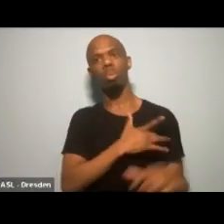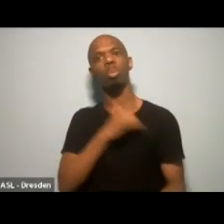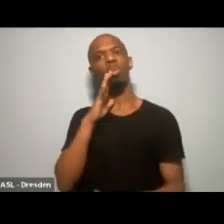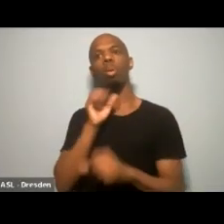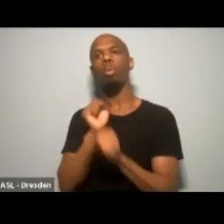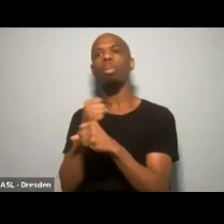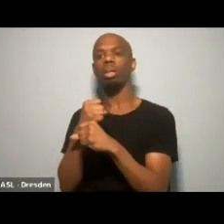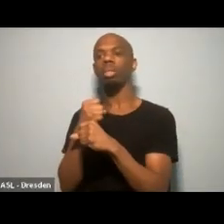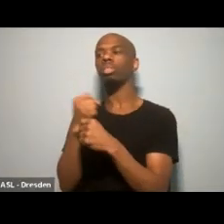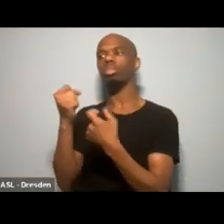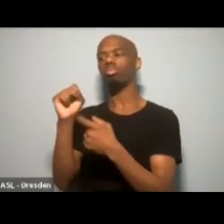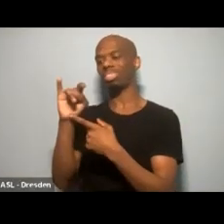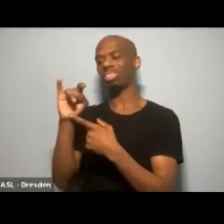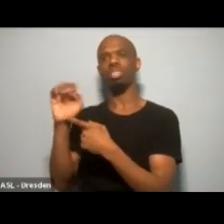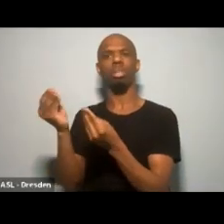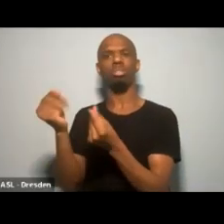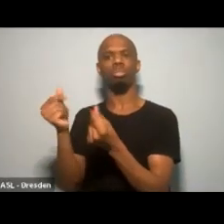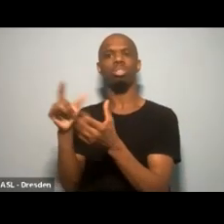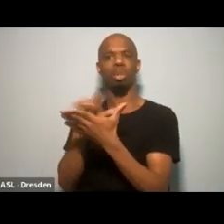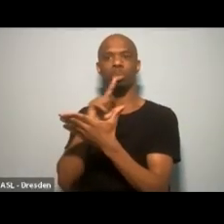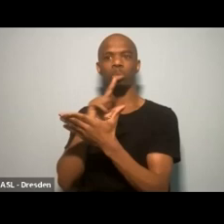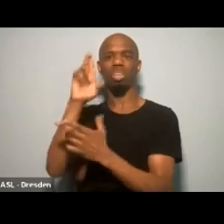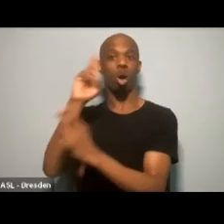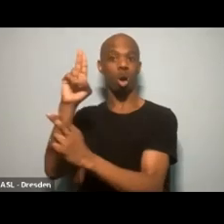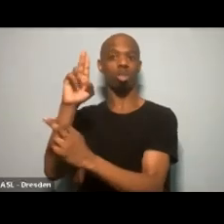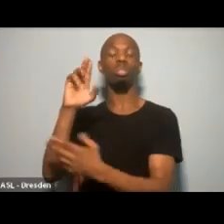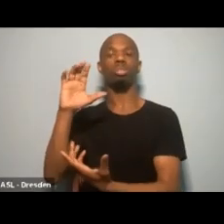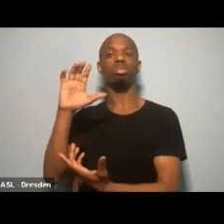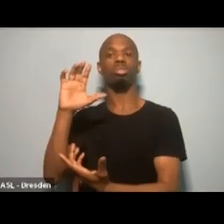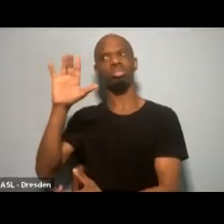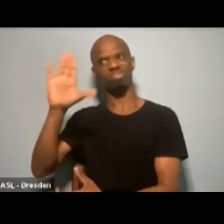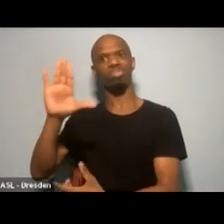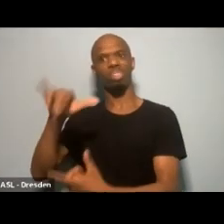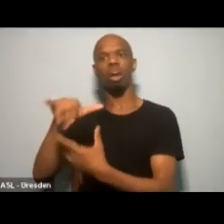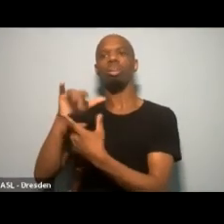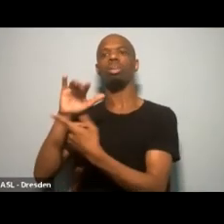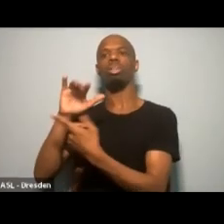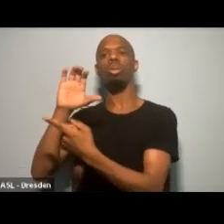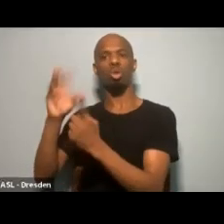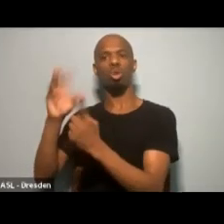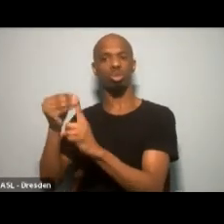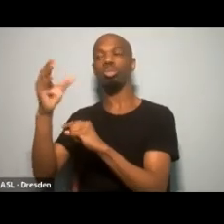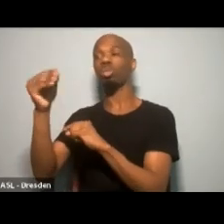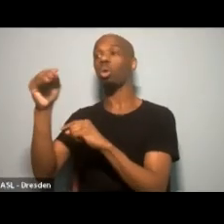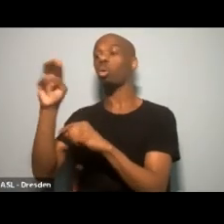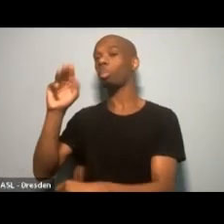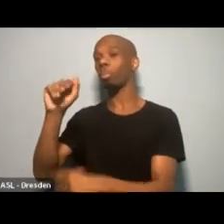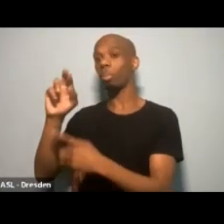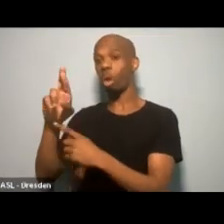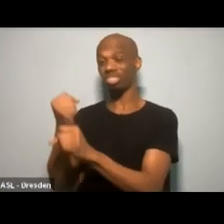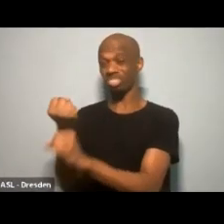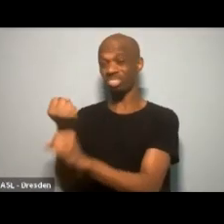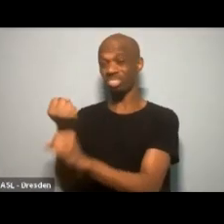We launched it in March of last year, a year ago. You can see it online, it's extraordinary.